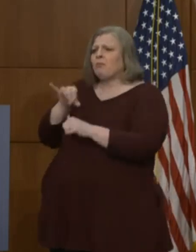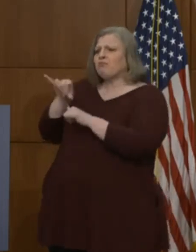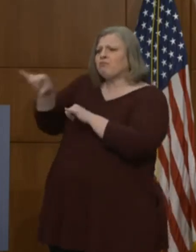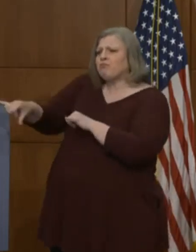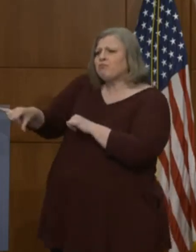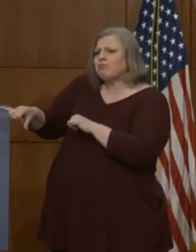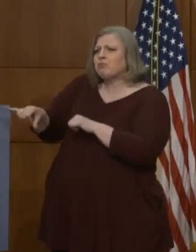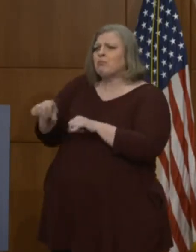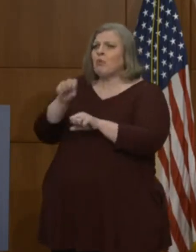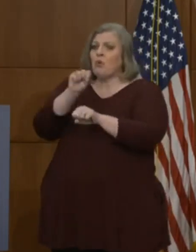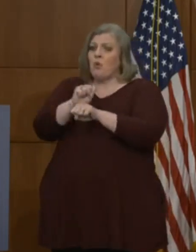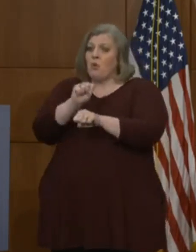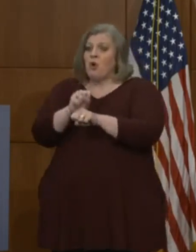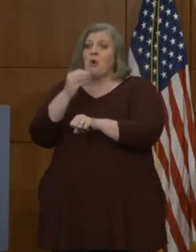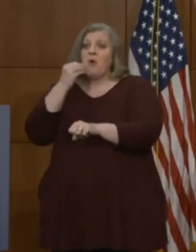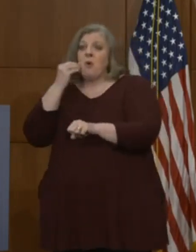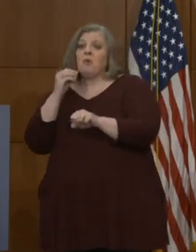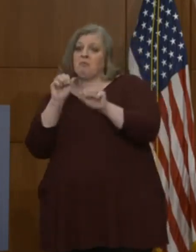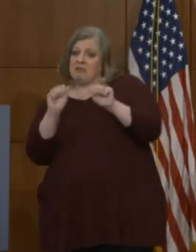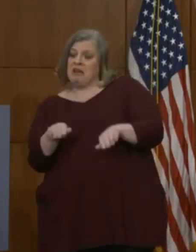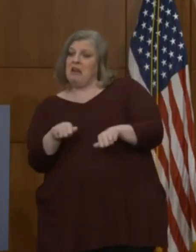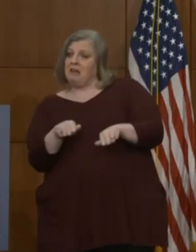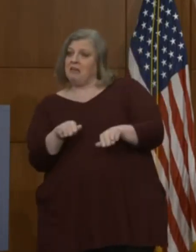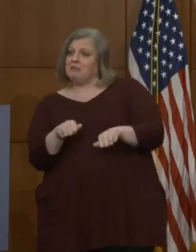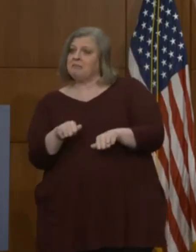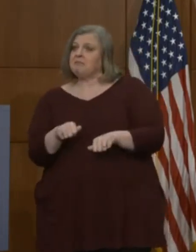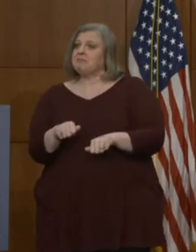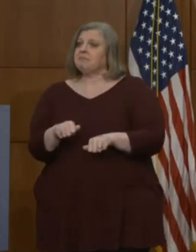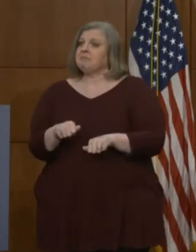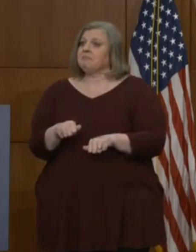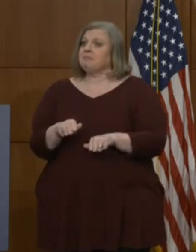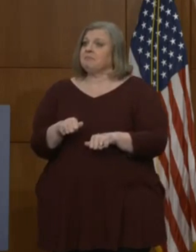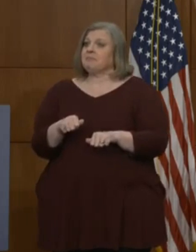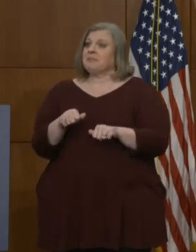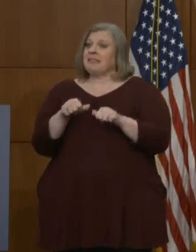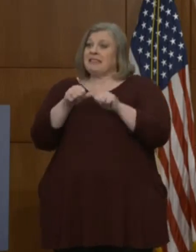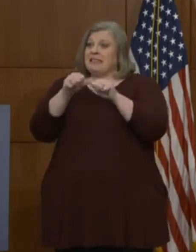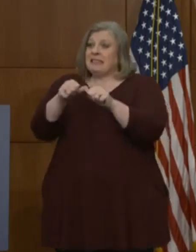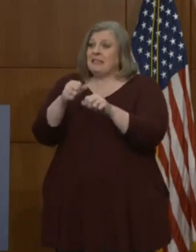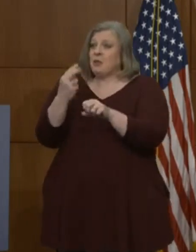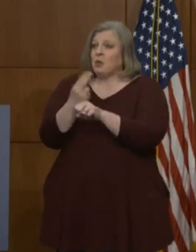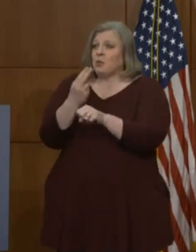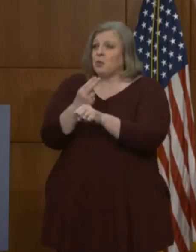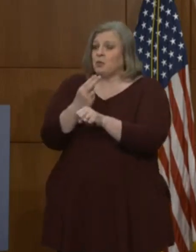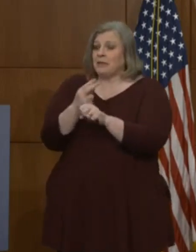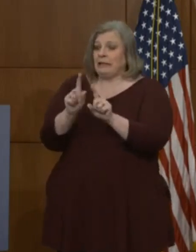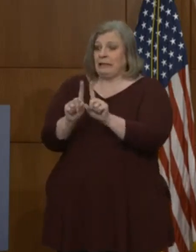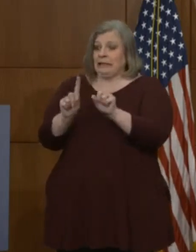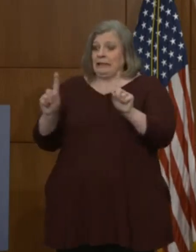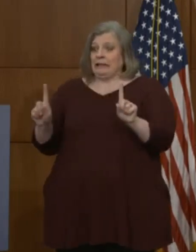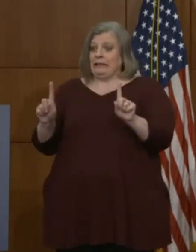YOUR FACE. SPENDING MORE TIME AT HOME TELEWORKING IF YOU CAN AT HOME TELEWORKING IF YOU CAN CONTINUING TO USE SOCIAL